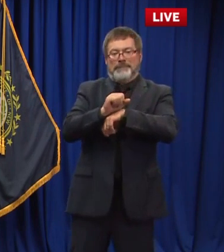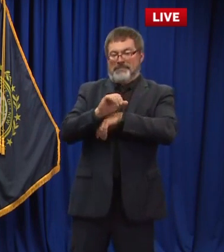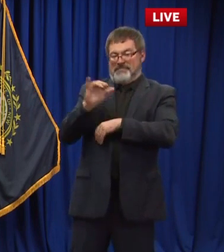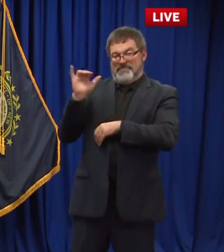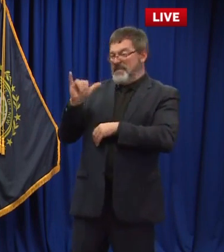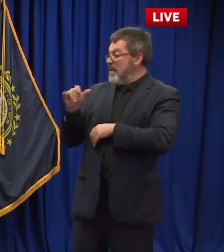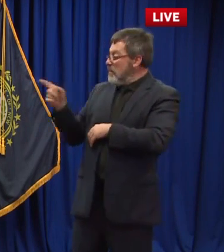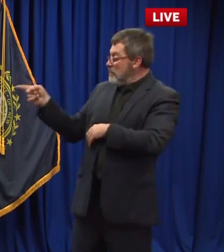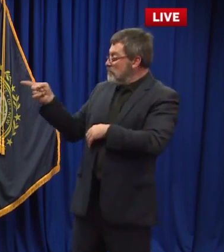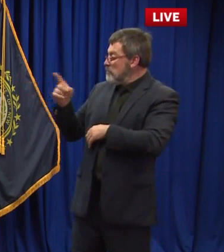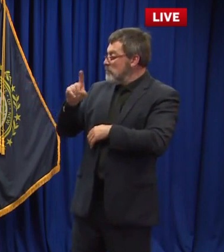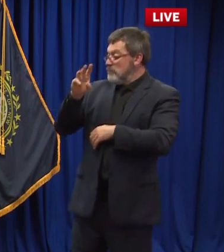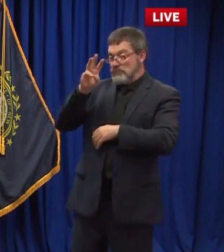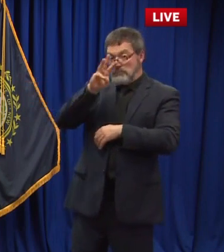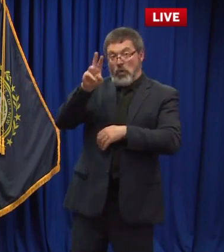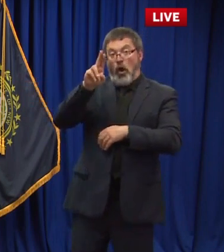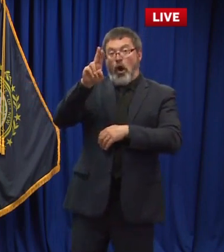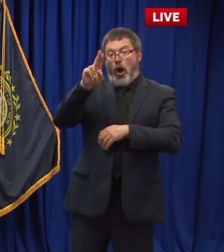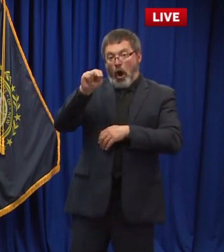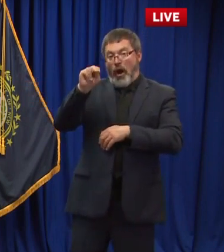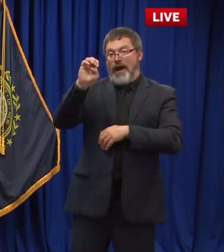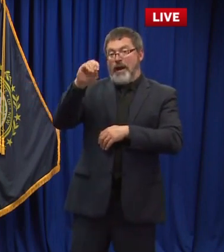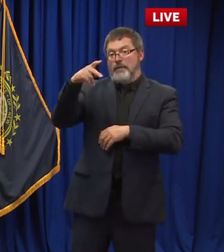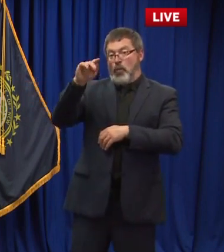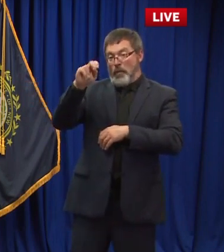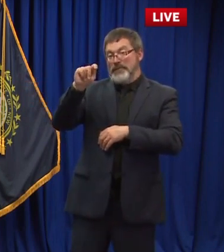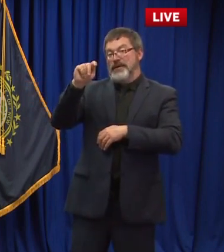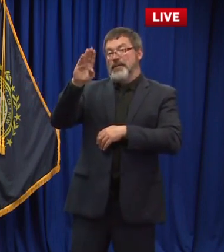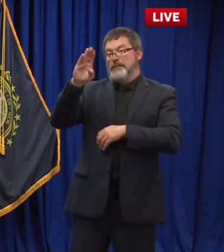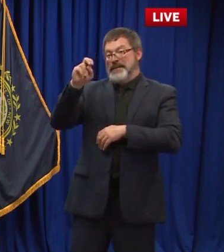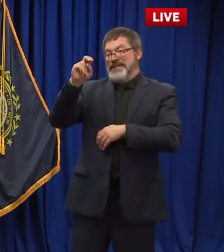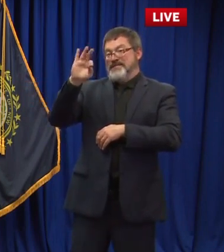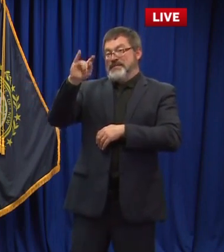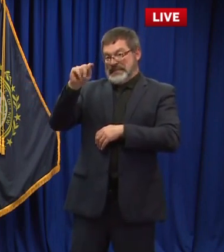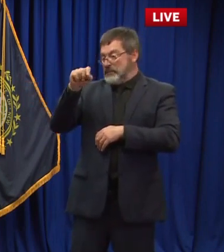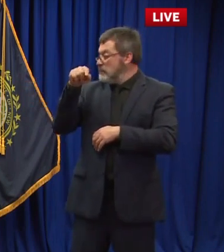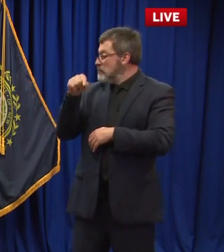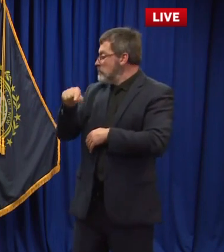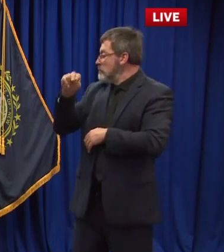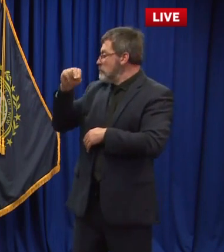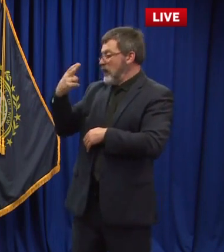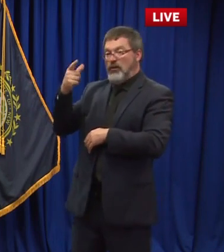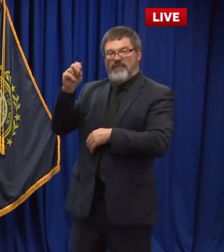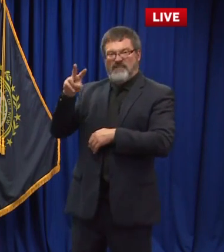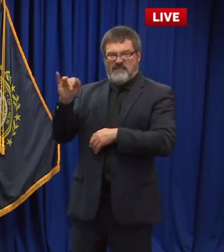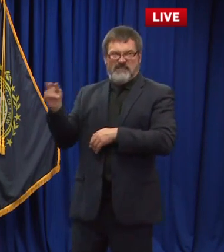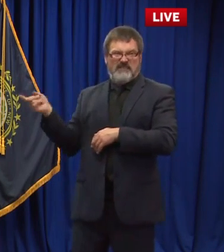YOU CAN SEE THE LINK THERE, UNEMPLOYMENTBENEFITS.NH.GOV.